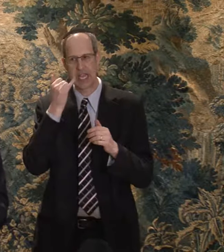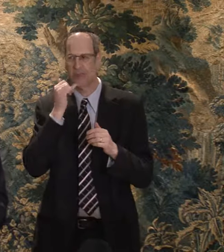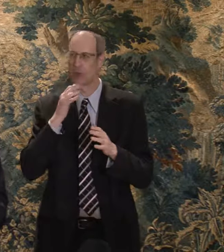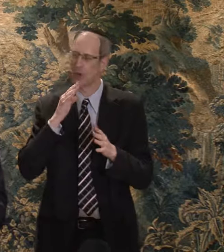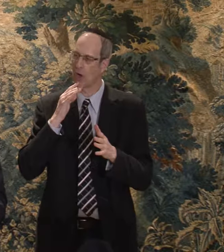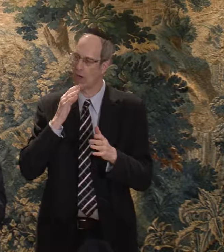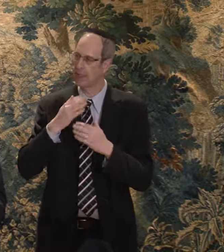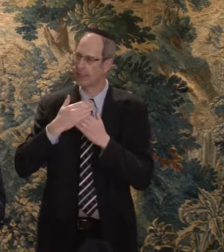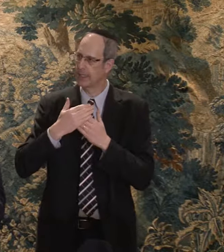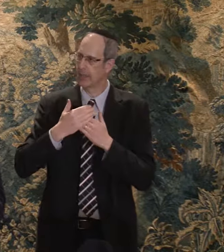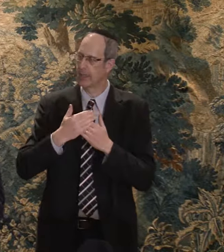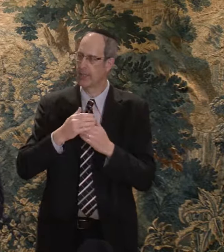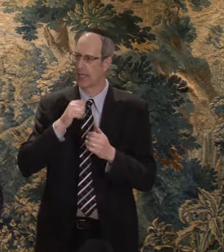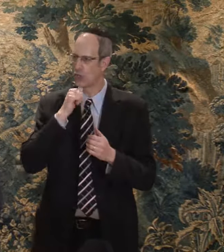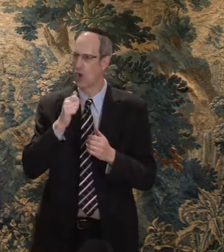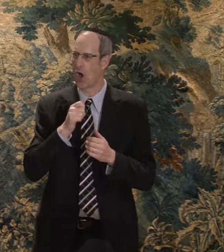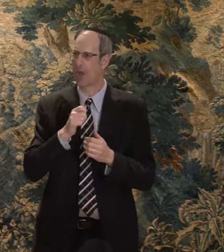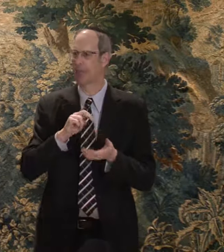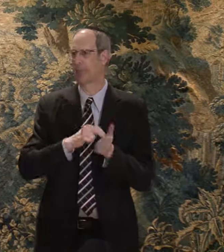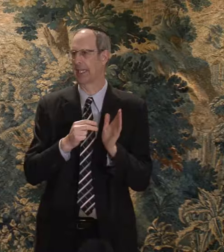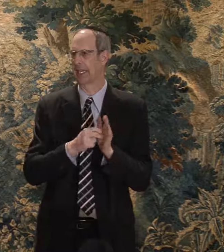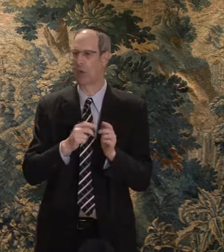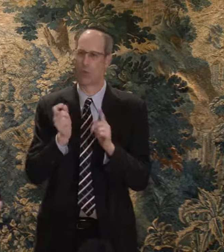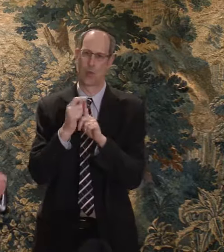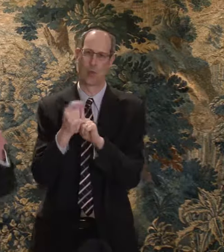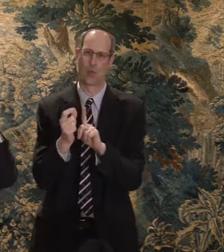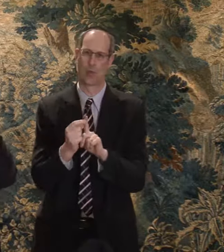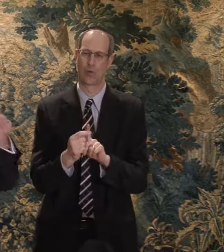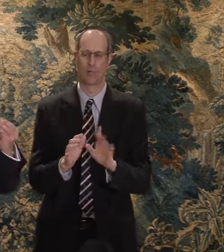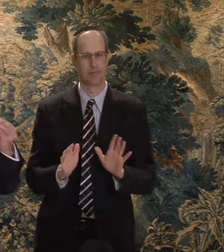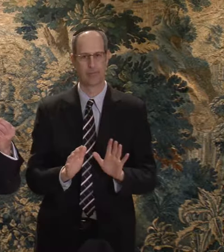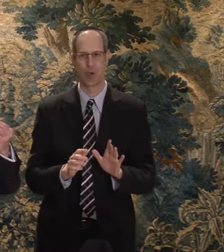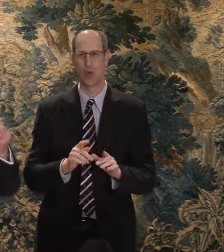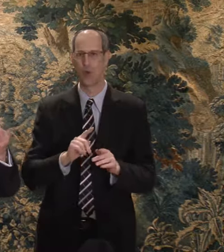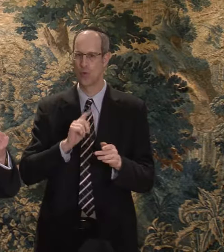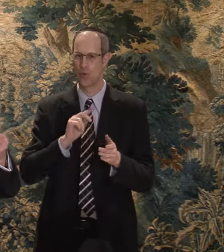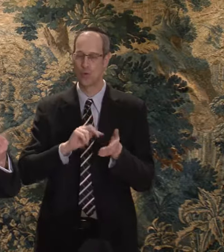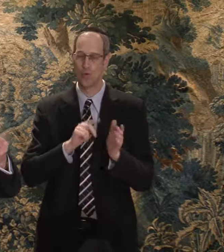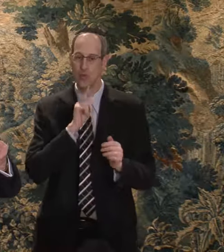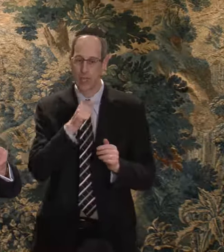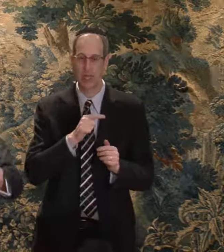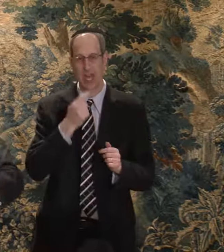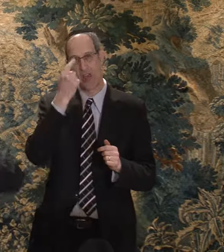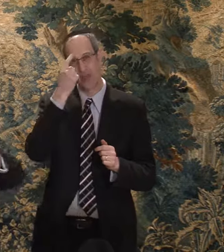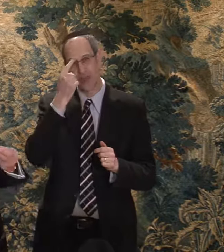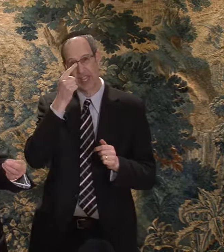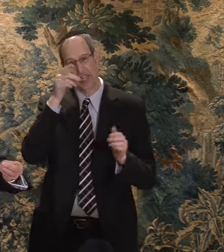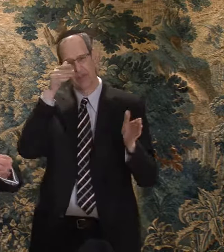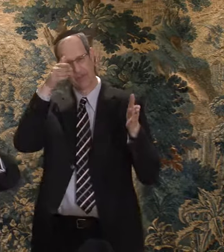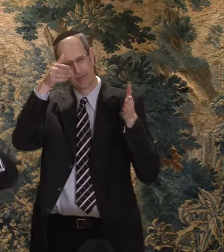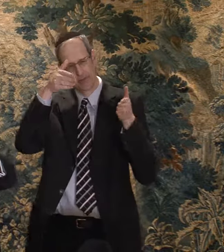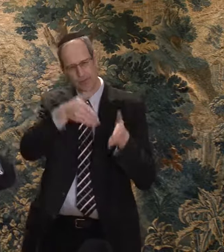you're doffing it's not just a question of saying words but rather thinking of what you're saying and just like when I'm talking to you right now I'm